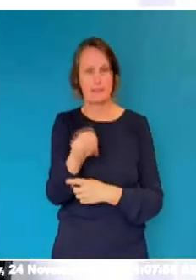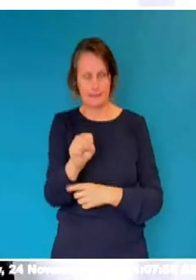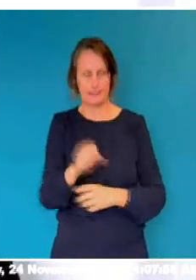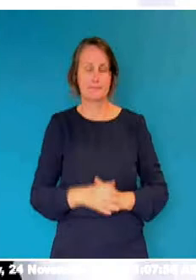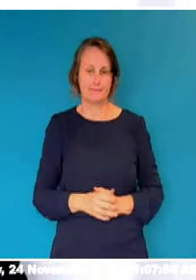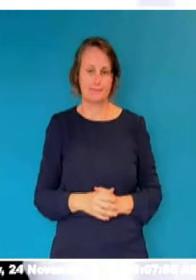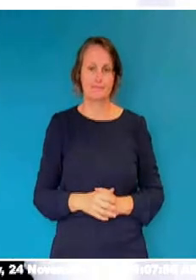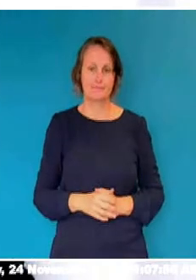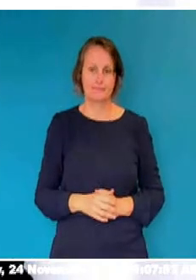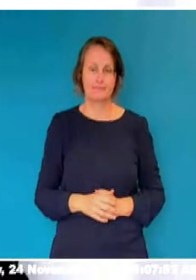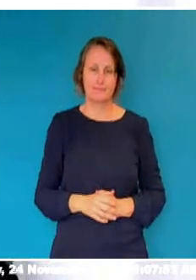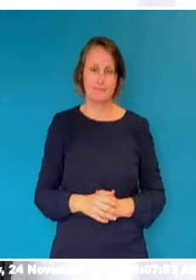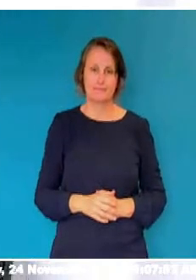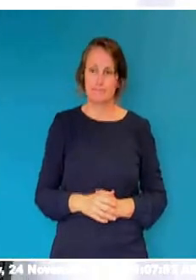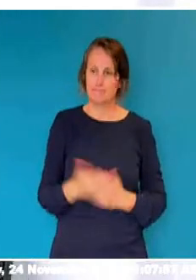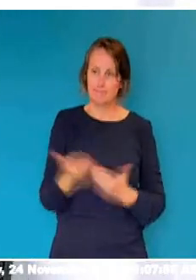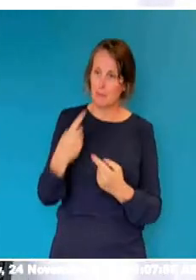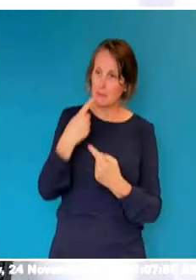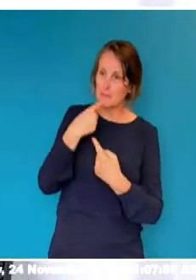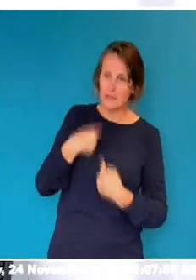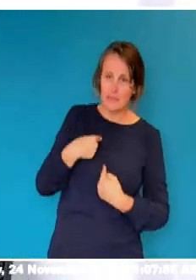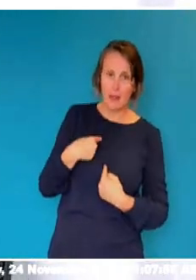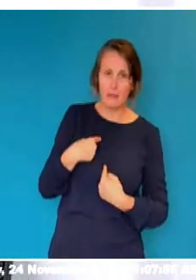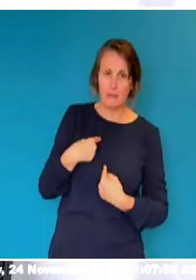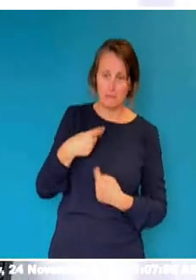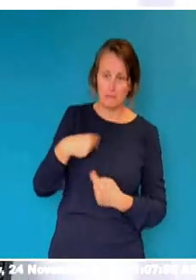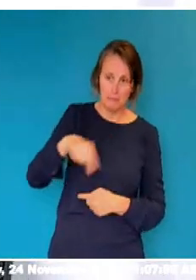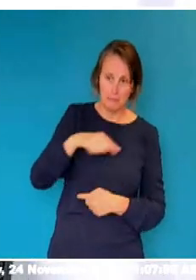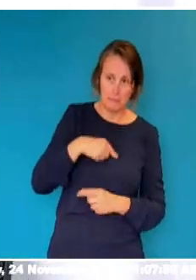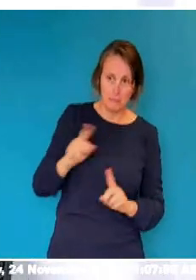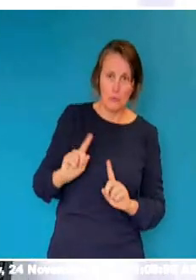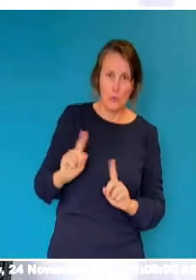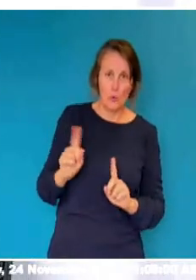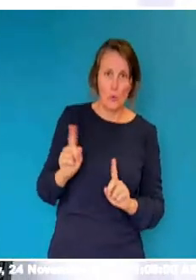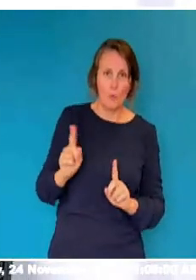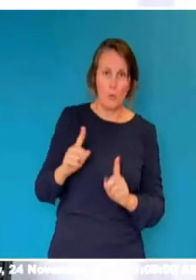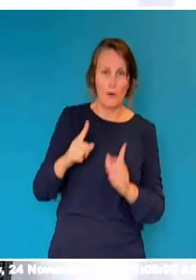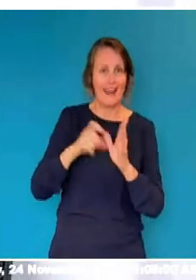Are you able to tell the Royal Commission what it is that Accenture is able